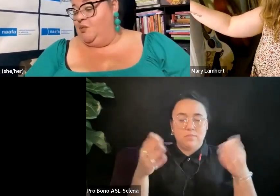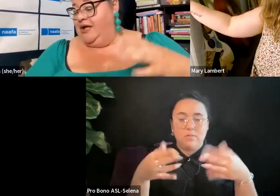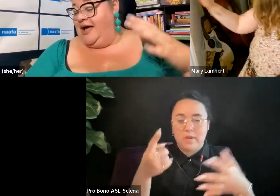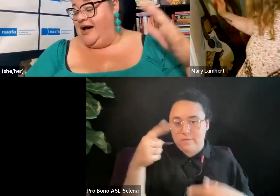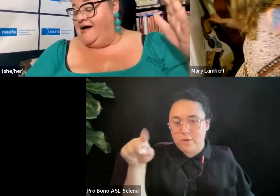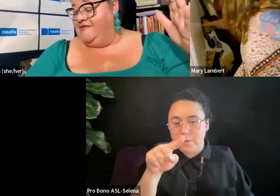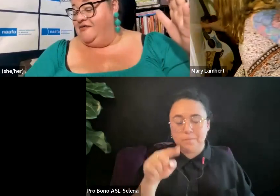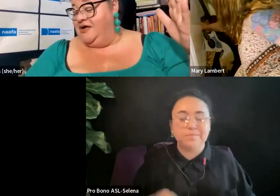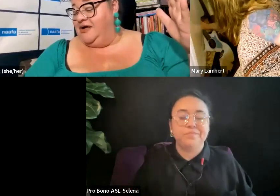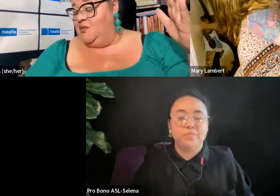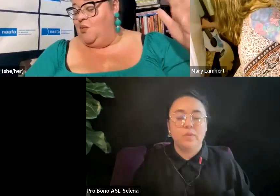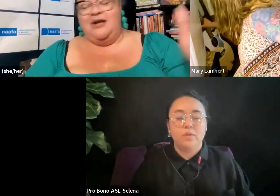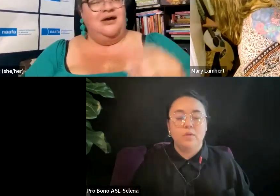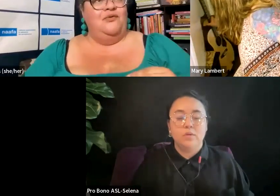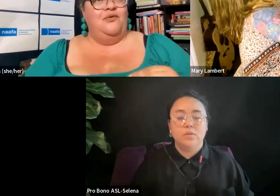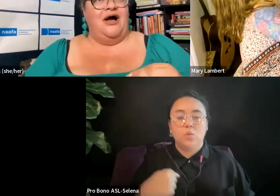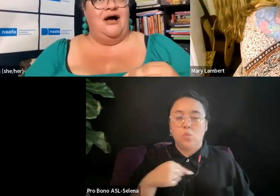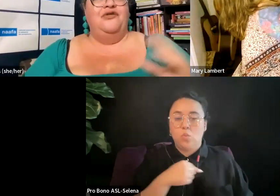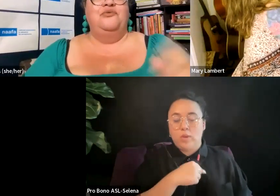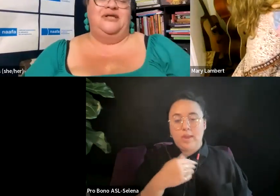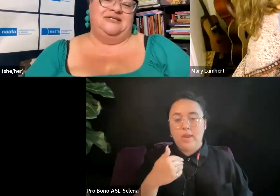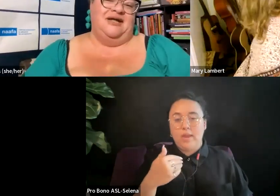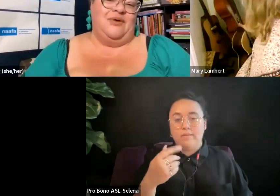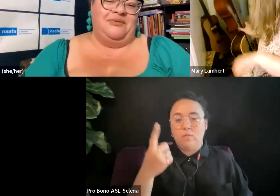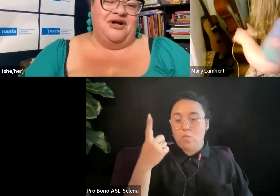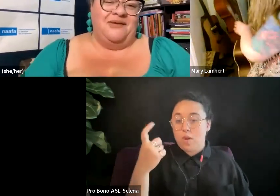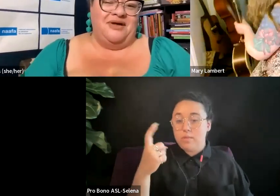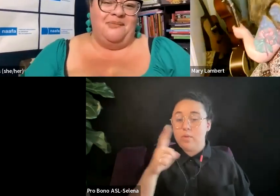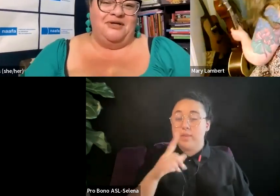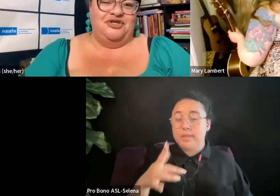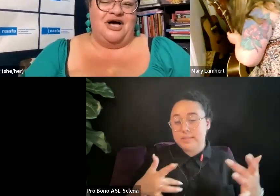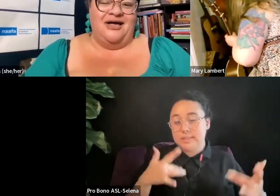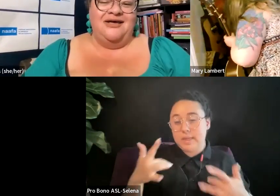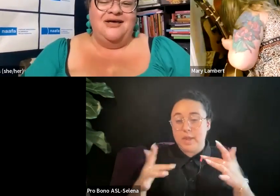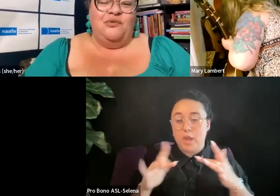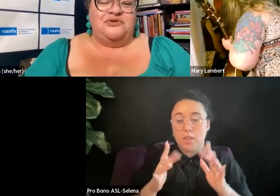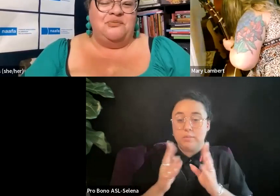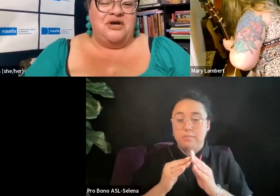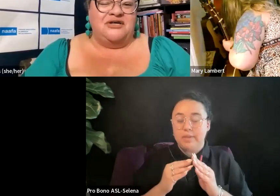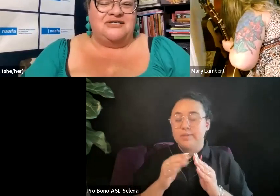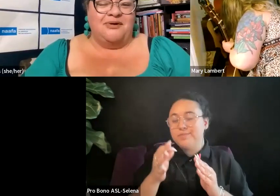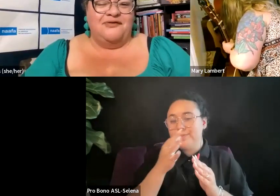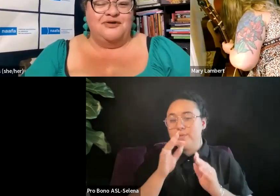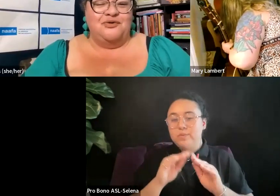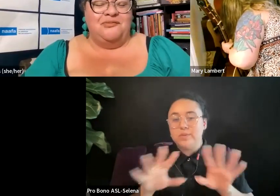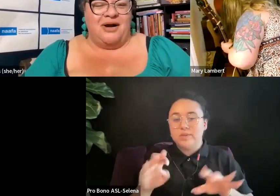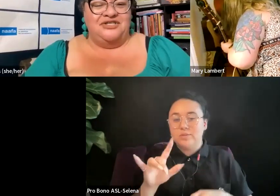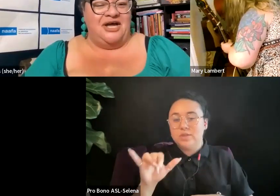We have one other really exciting webinar coming up in July, which will be our virtual brunch